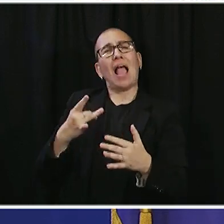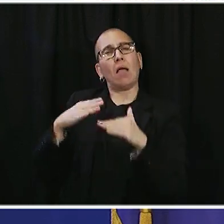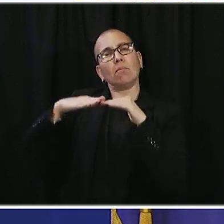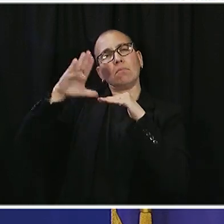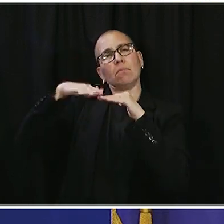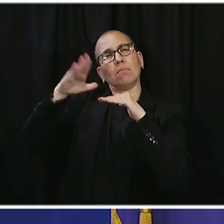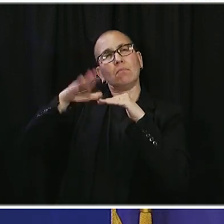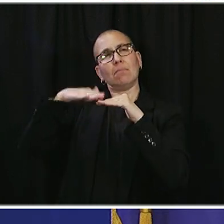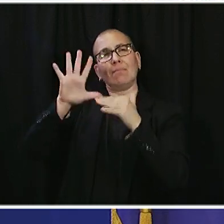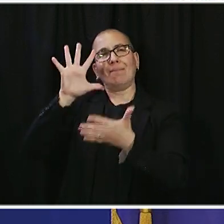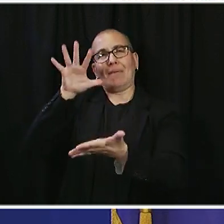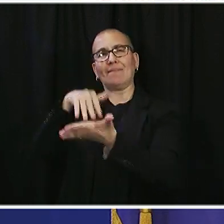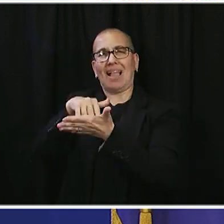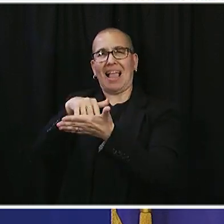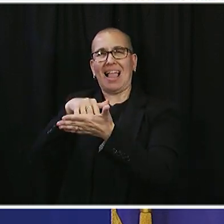TO HOPEFULLY BY THE END OF MAY.